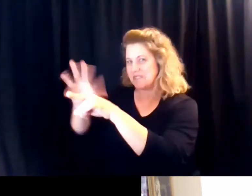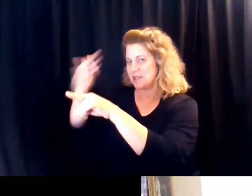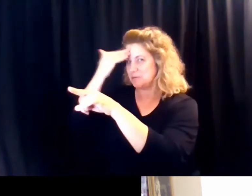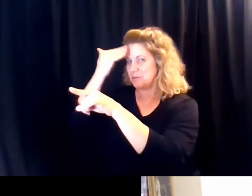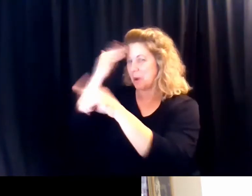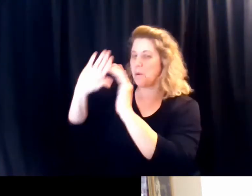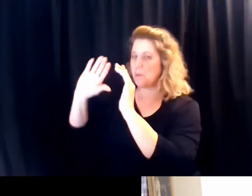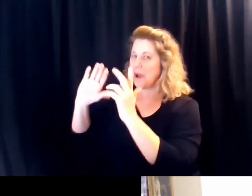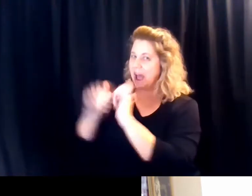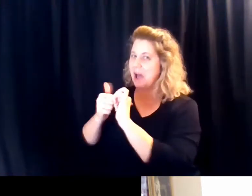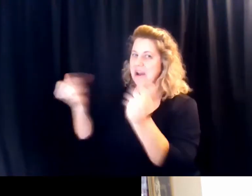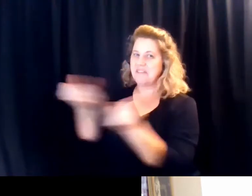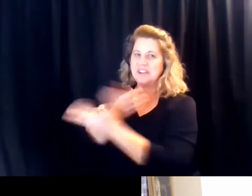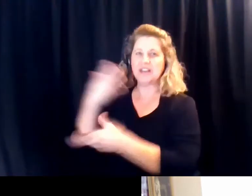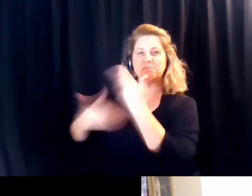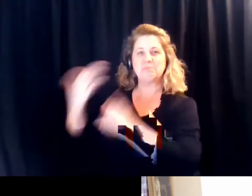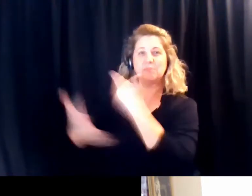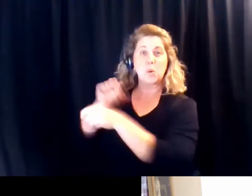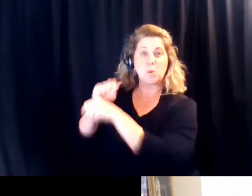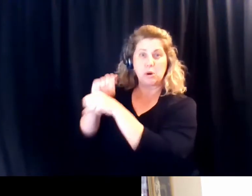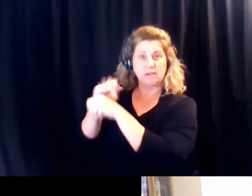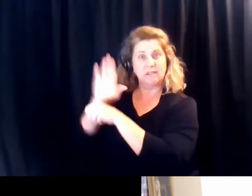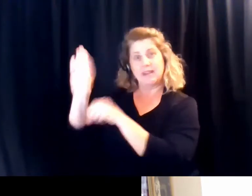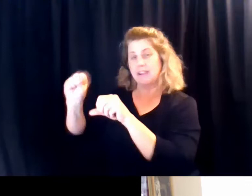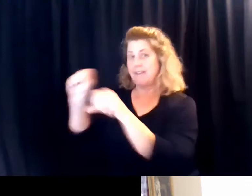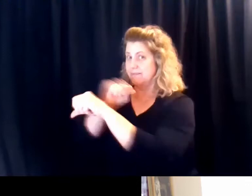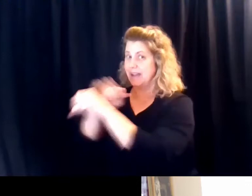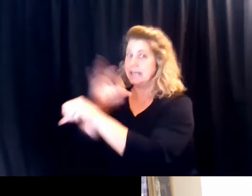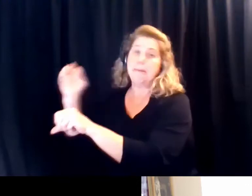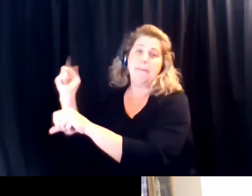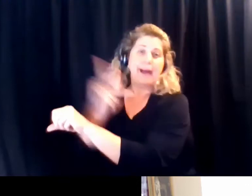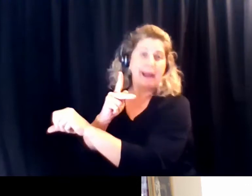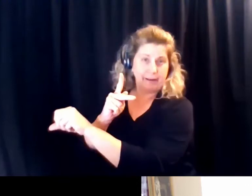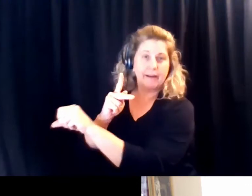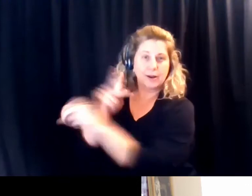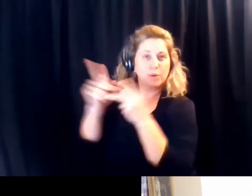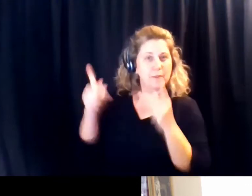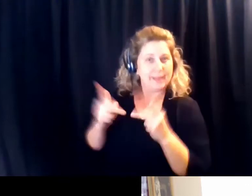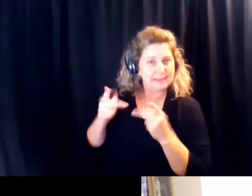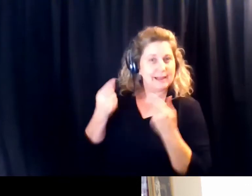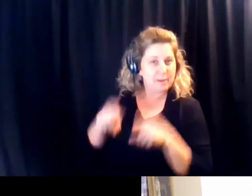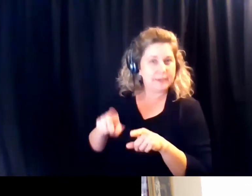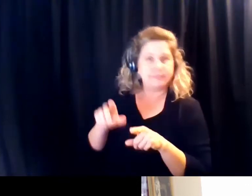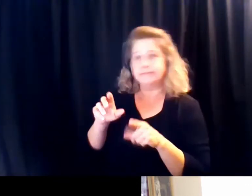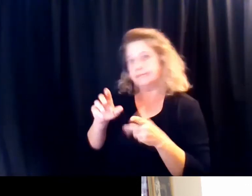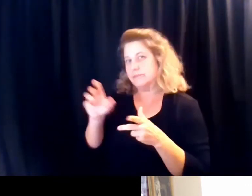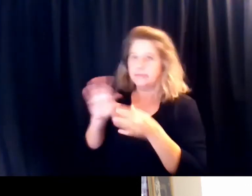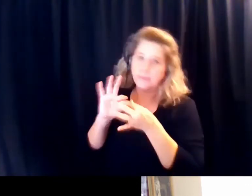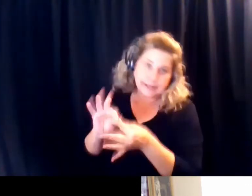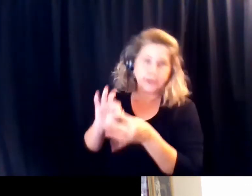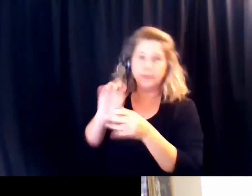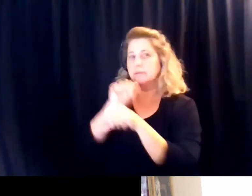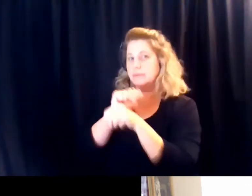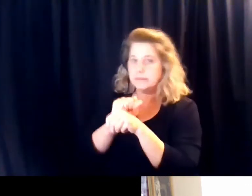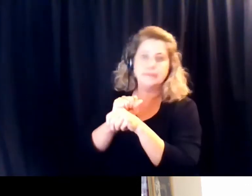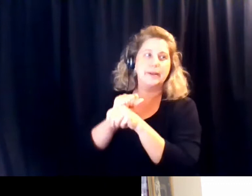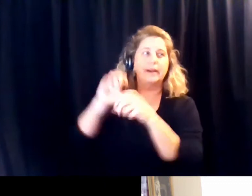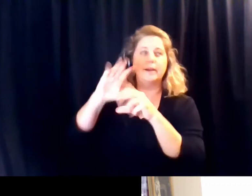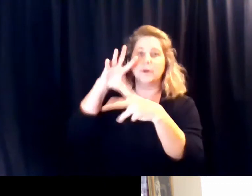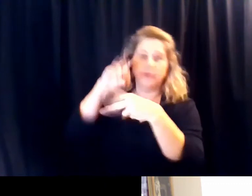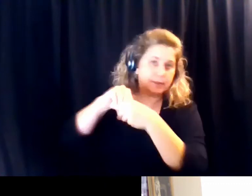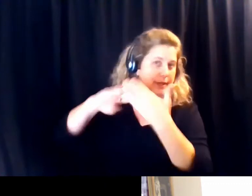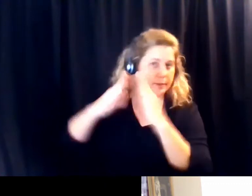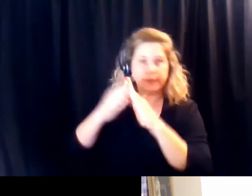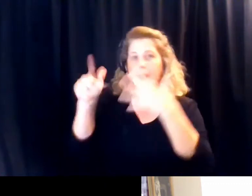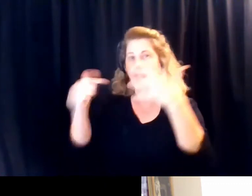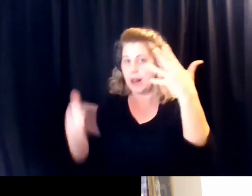Judith Heumann: We see that a very substantial number of the people who are dying from Kobe are living in restrictive environments nursing homes.